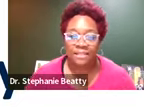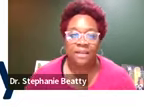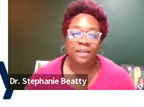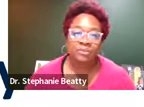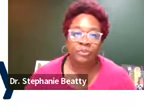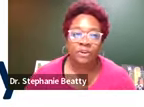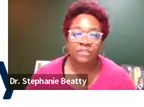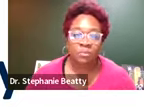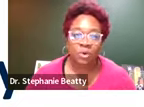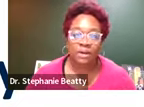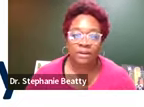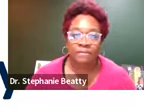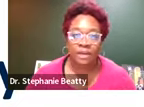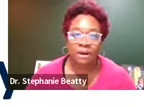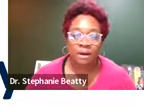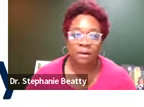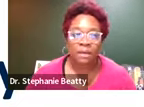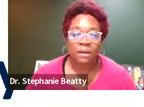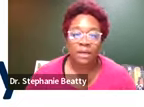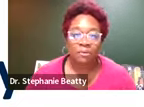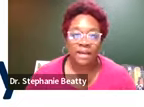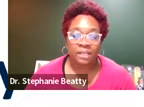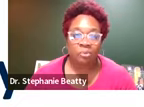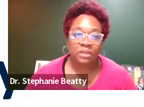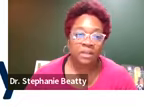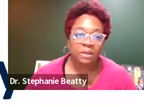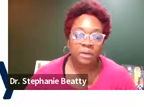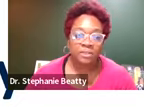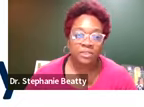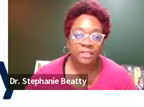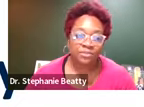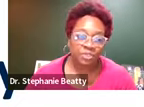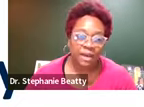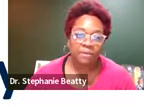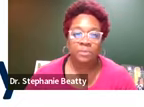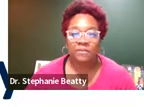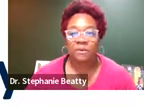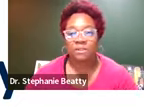and standing in front of someone if they are interacting with another person, is just not respectful.